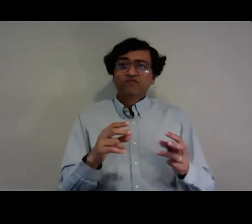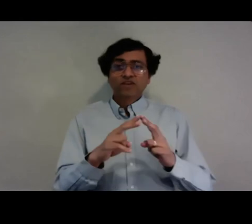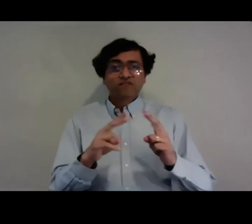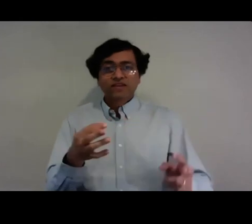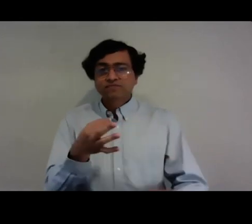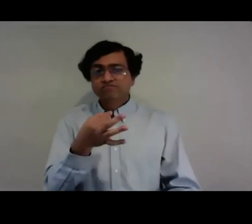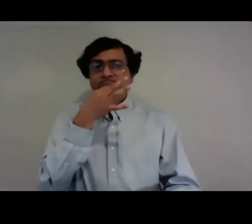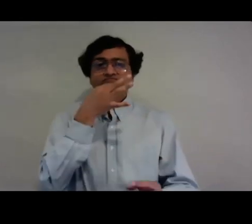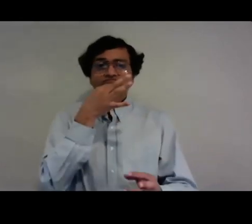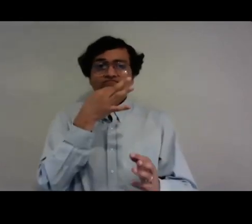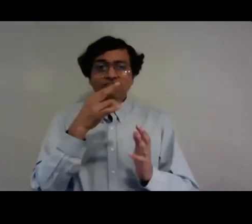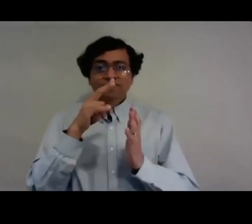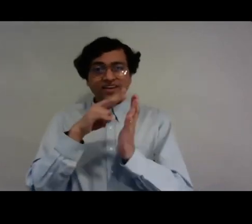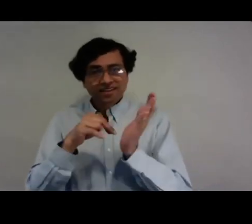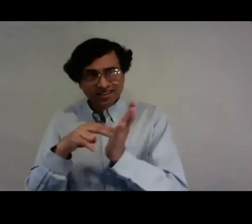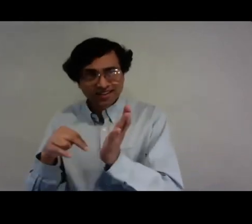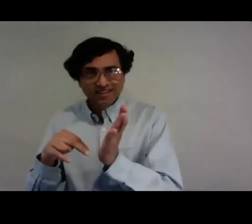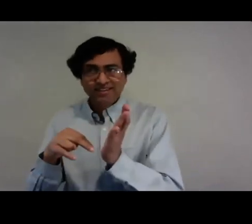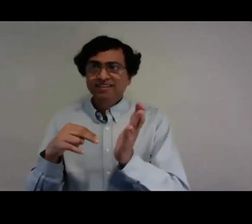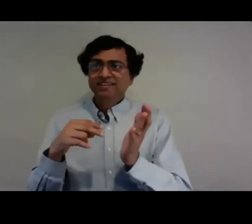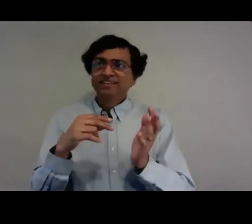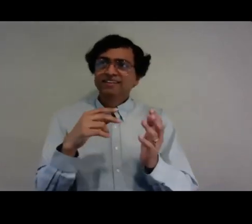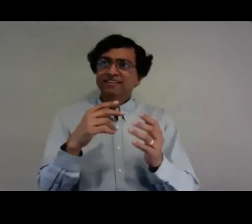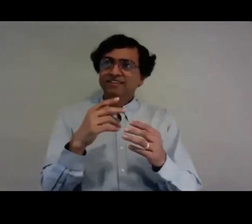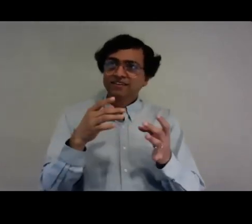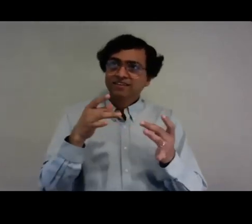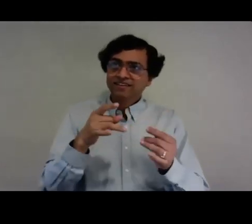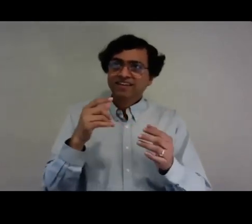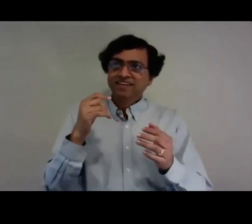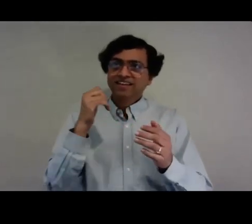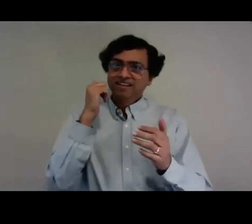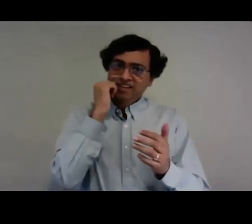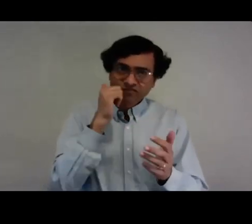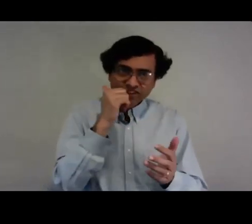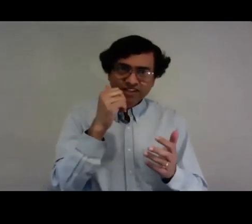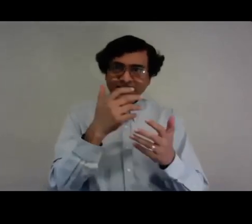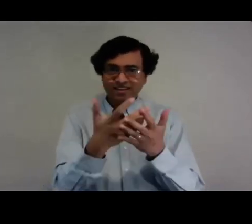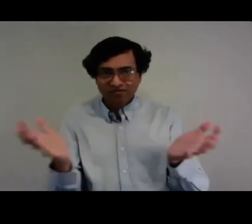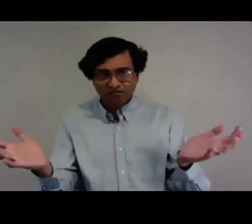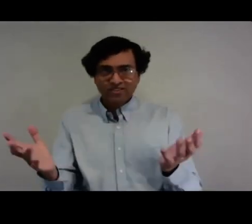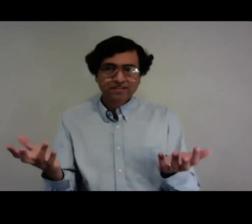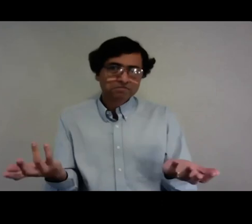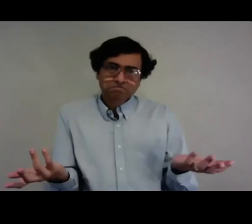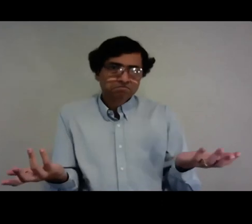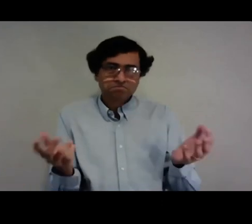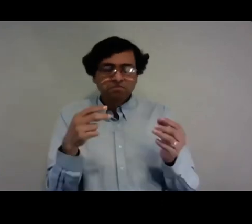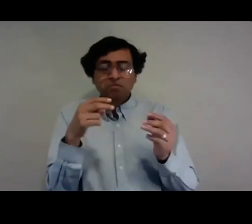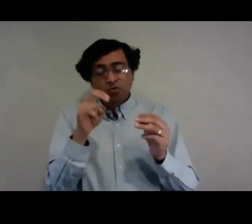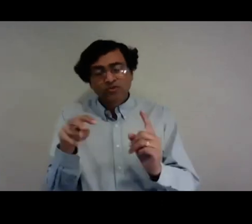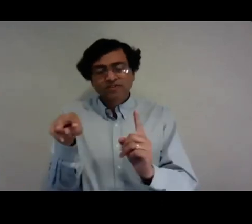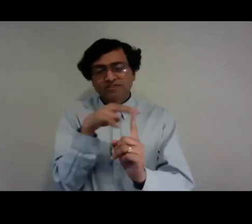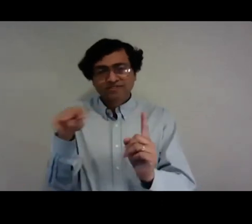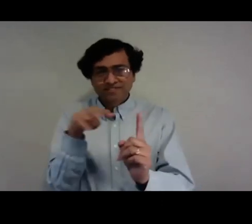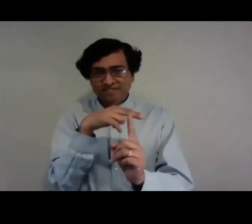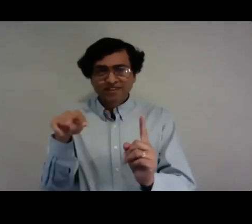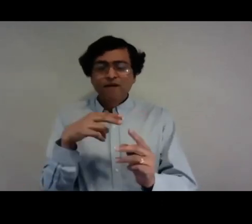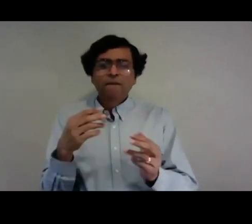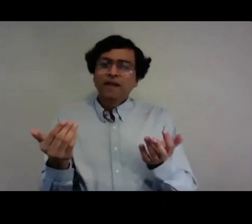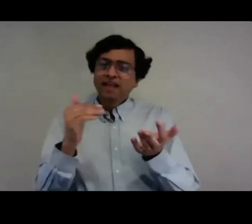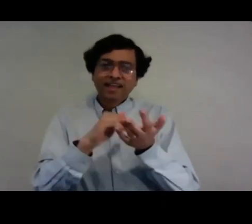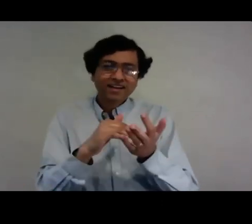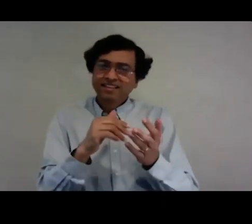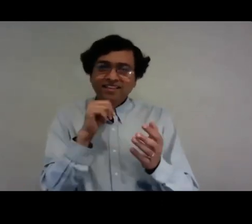For very fluent readings who are in that environment on a daily basis, it certainly